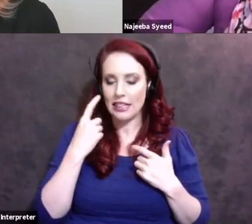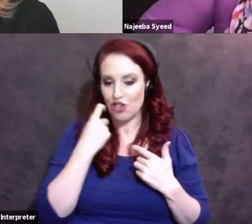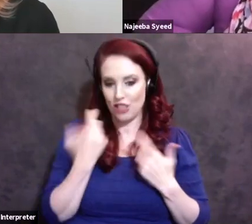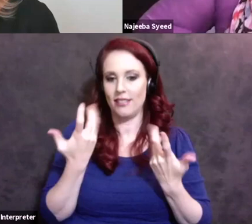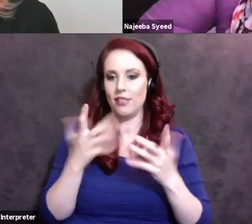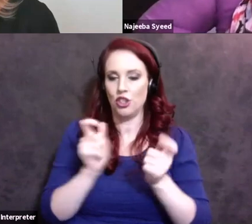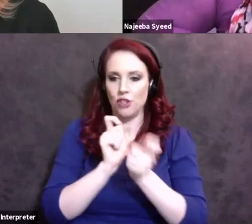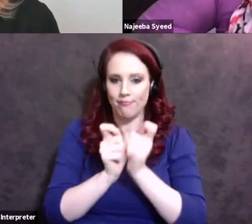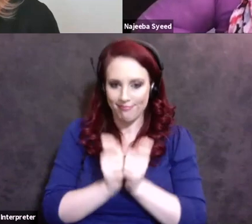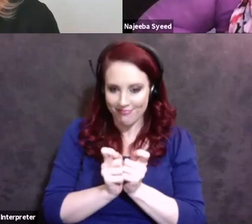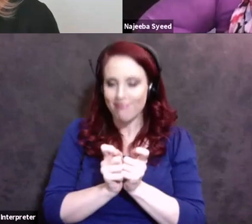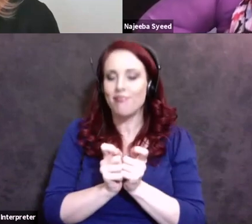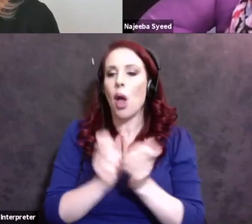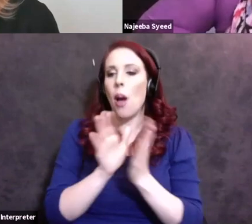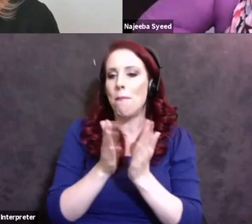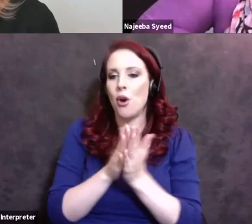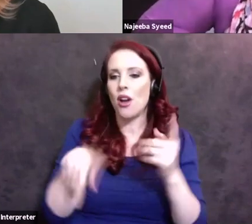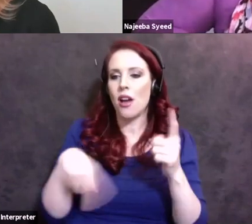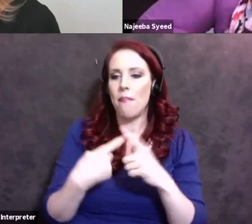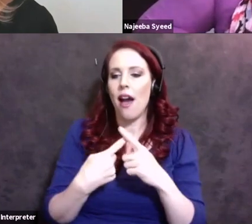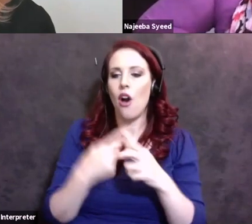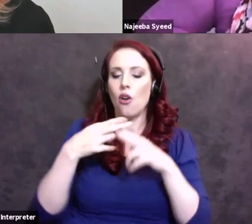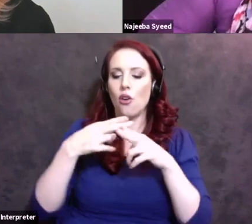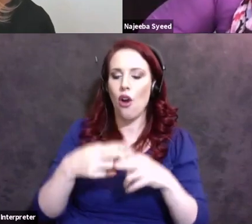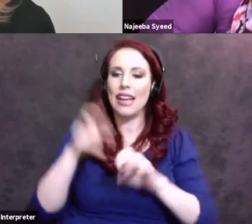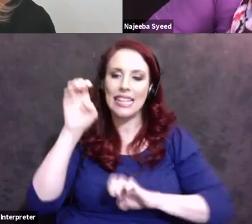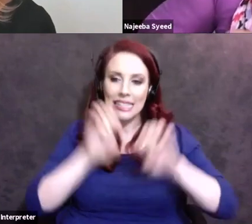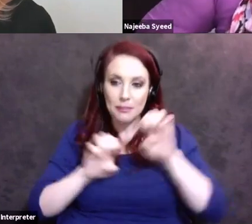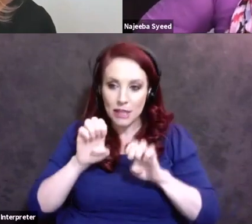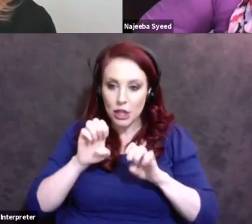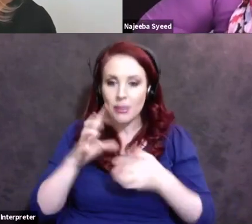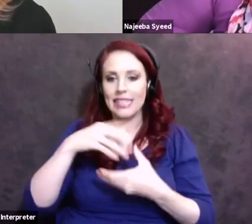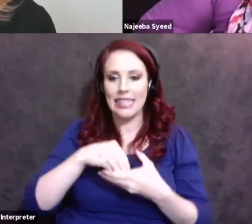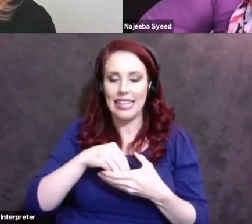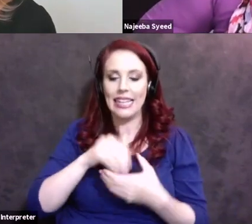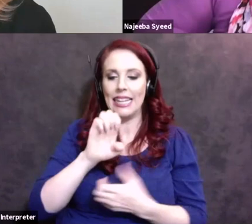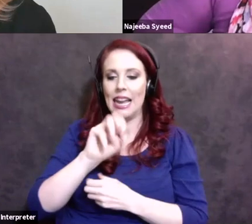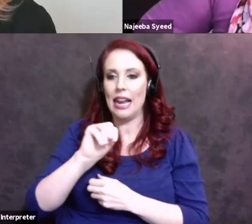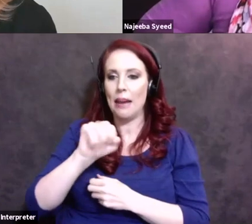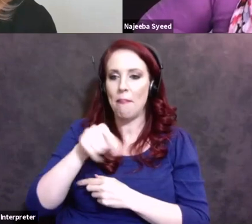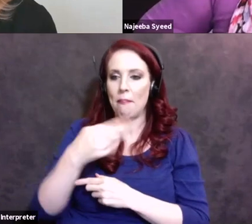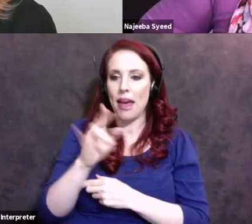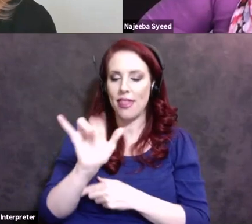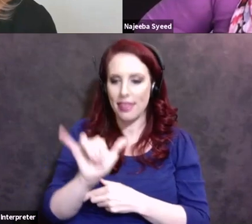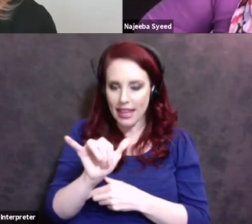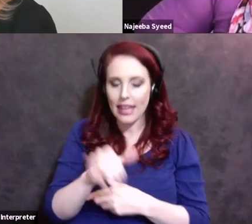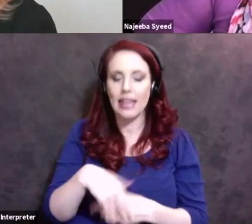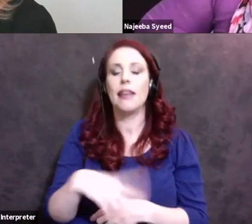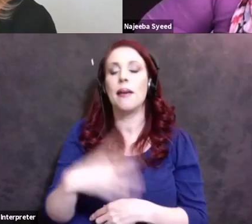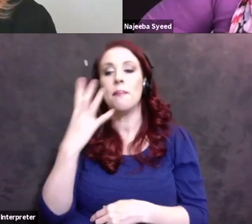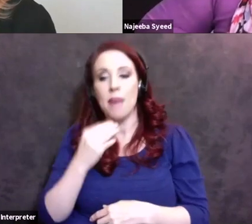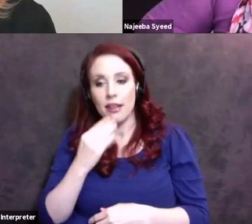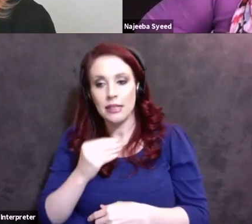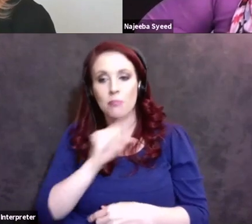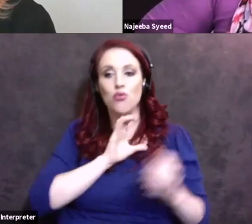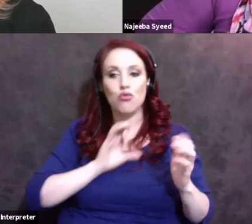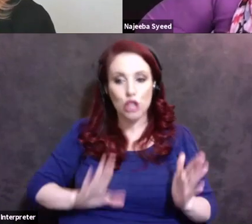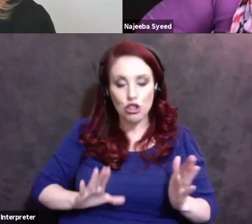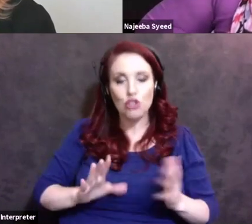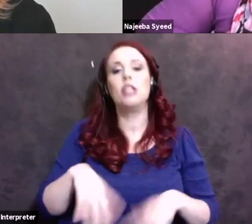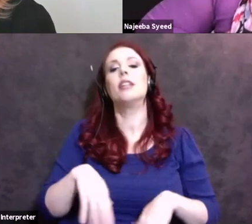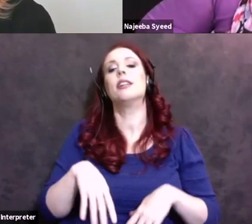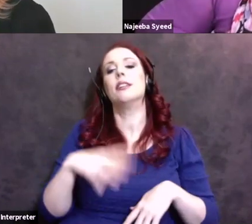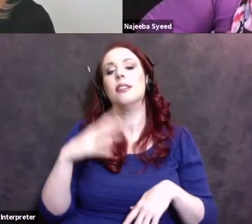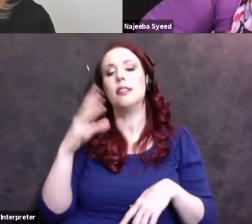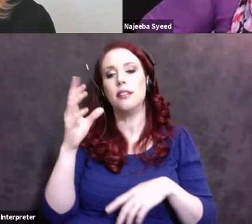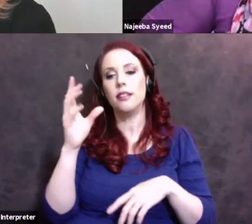and empathy and it is Muslim, Christian and Jewish writers mostly and a couple of authors